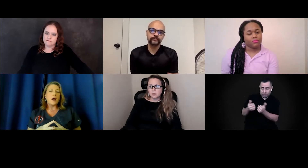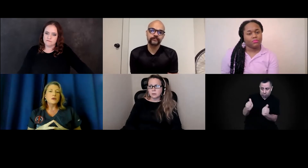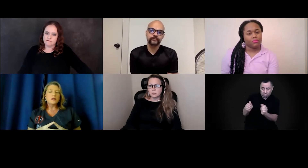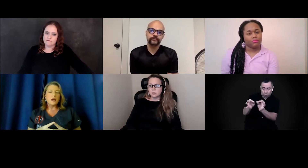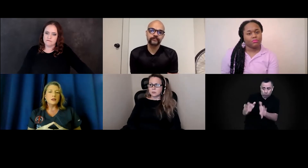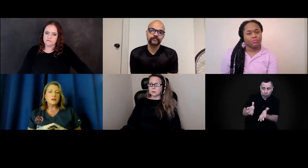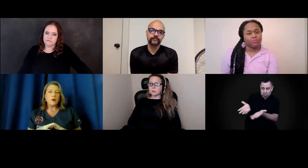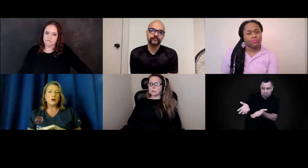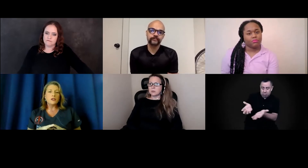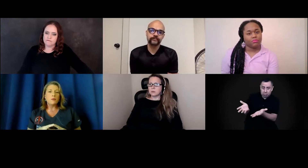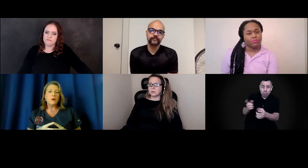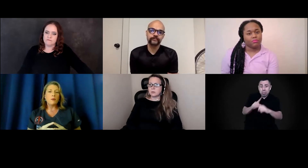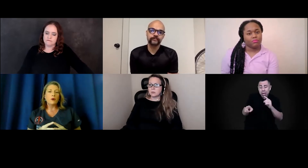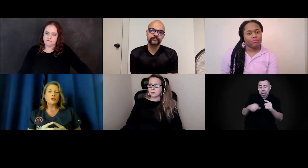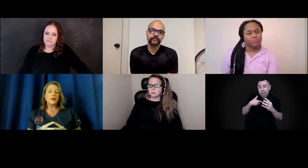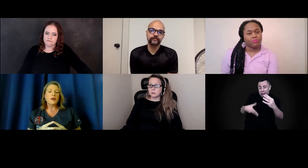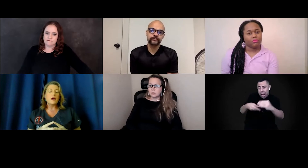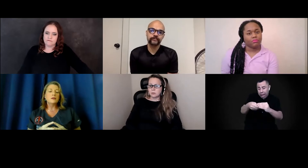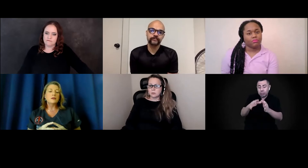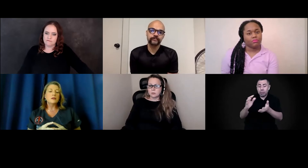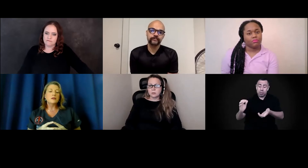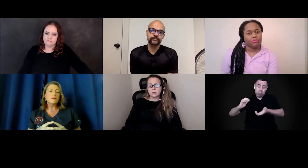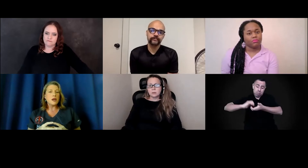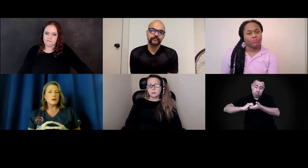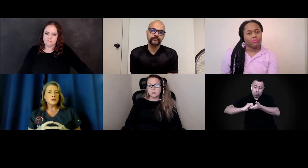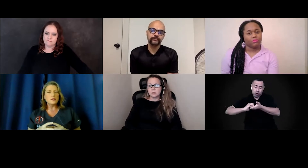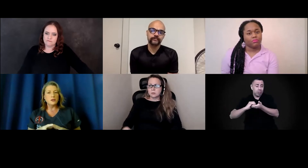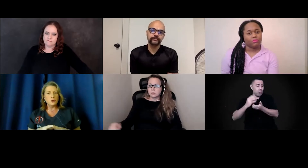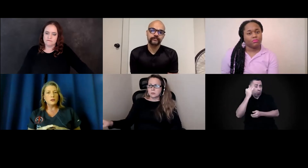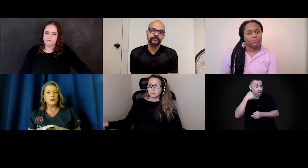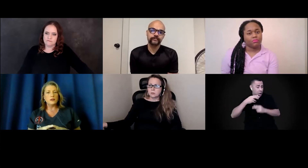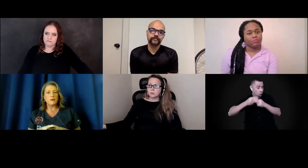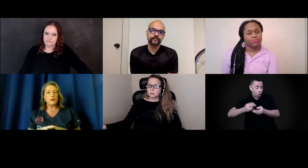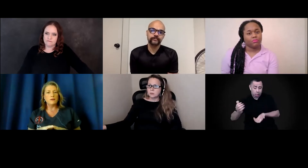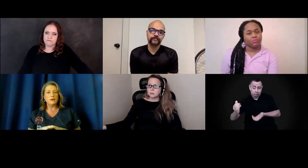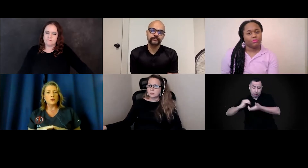But I will say it's a partnership approach because sometimes it's new to the deaf individual